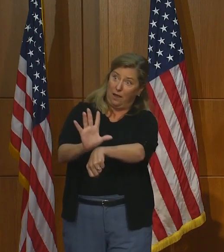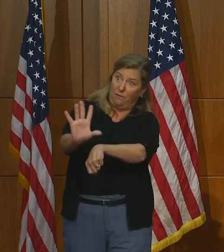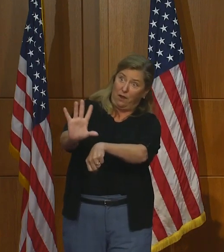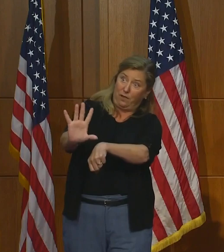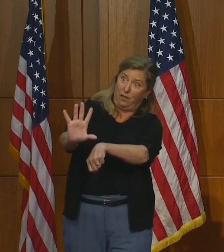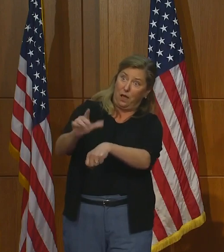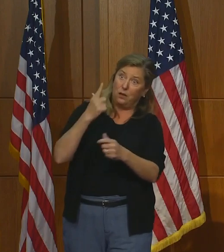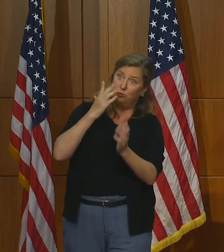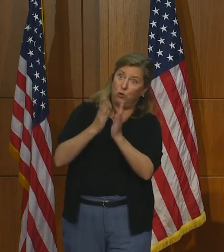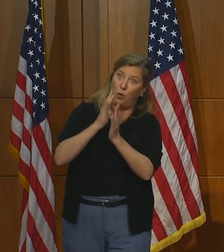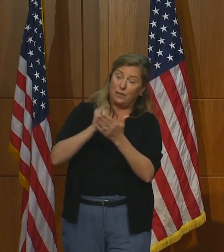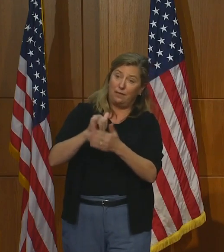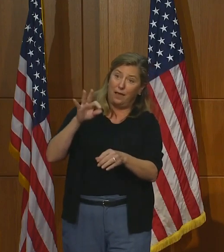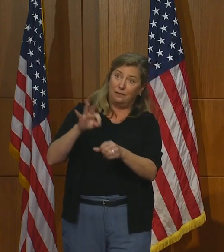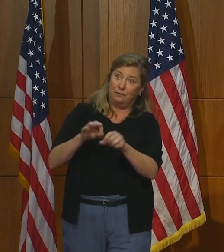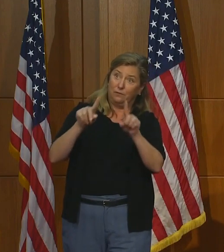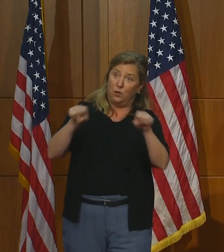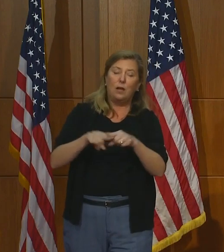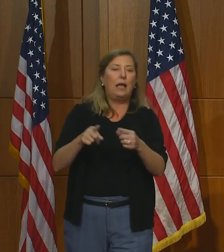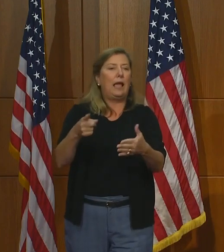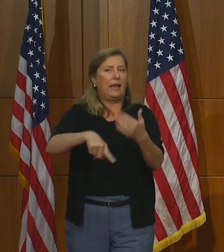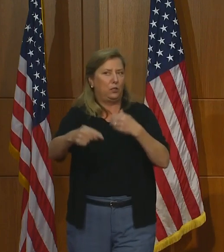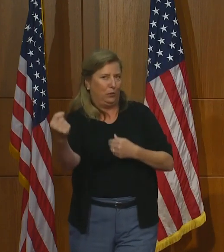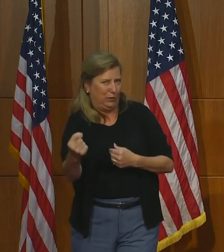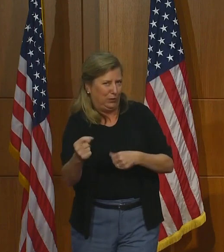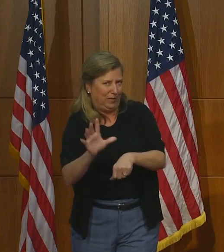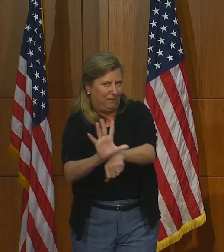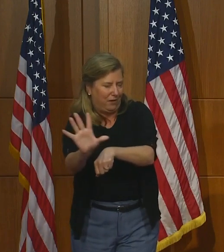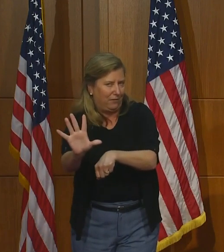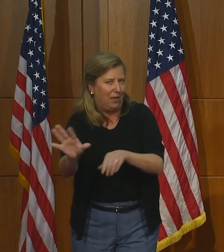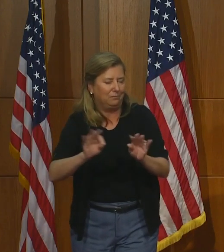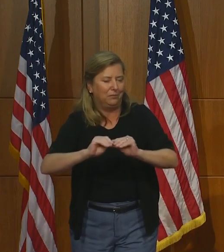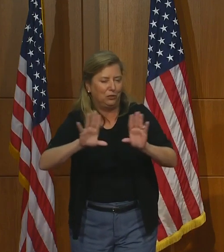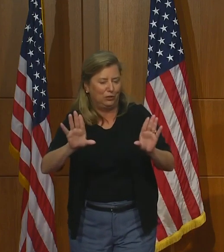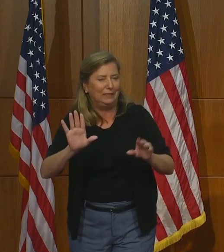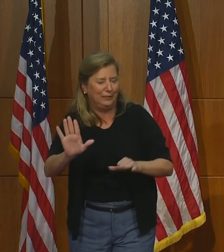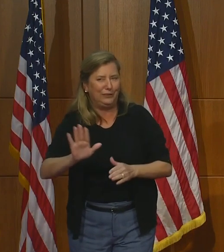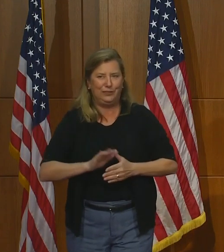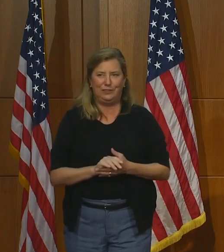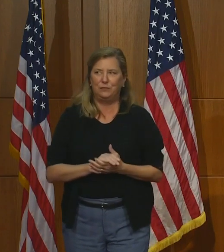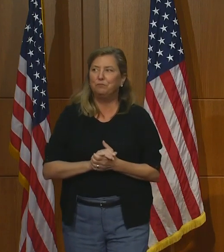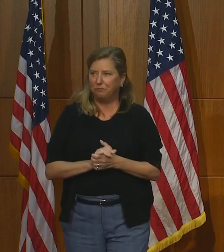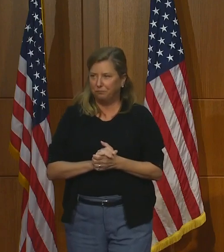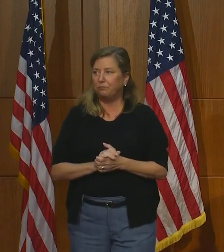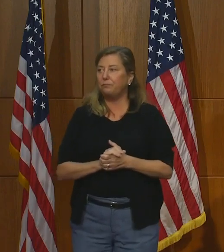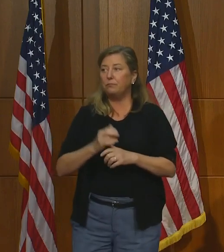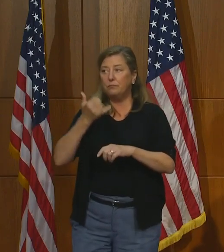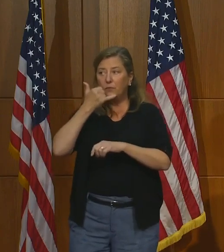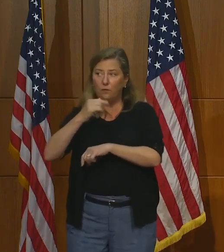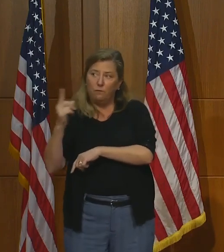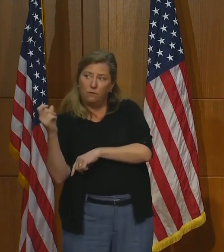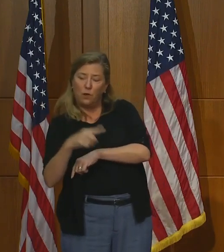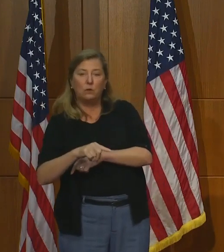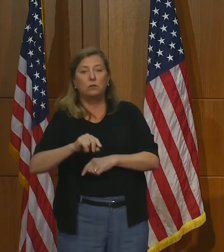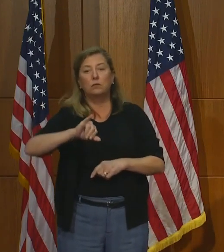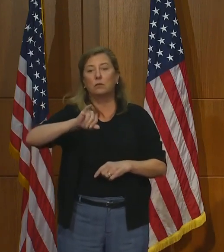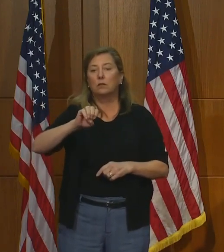DEADLINE IS NOT TODAY AT FIVE O'CLOCK IT'S NEXT TUESDAY AT FIVE O'CLOCK SO JUST WANT TO